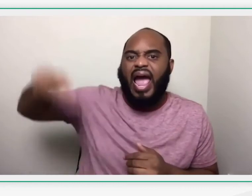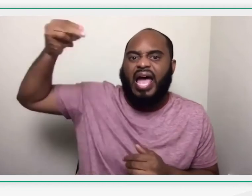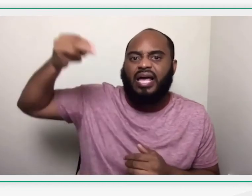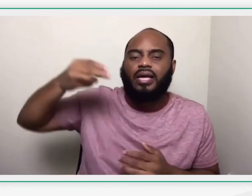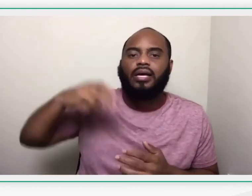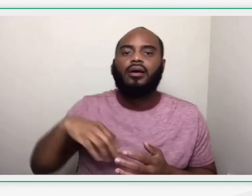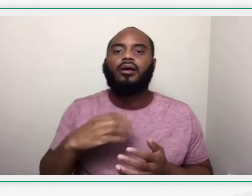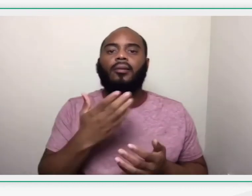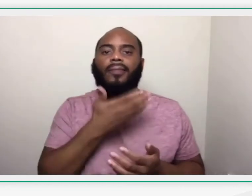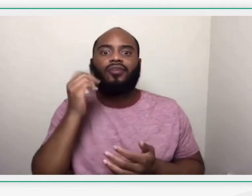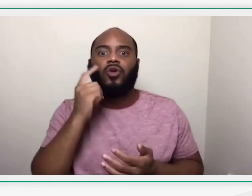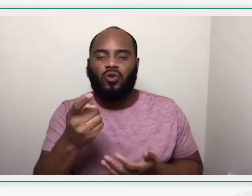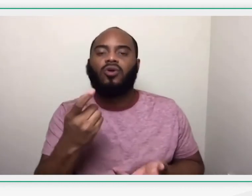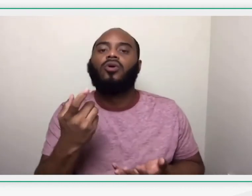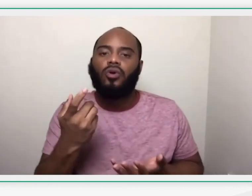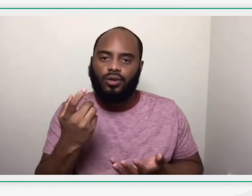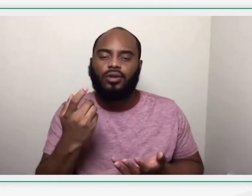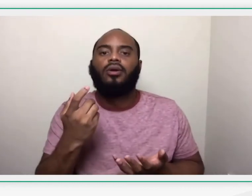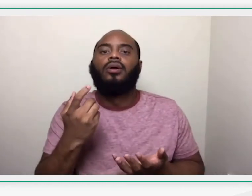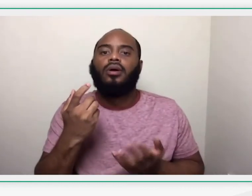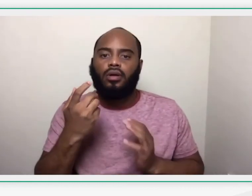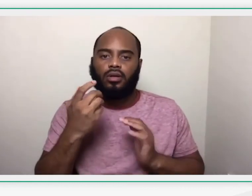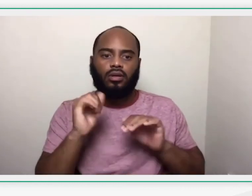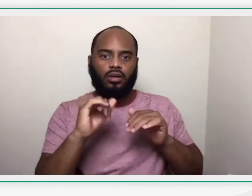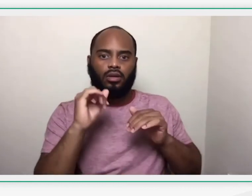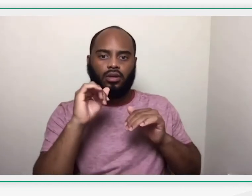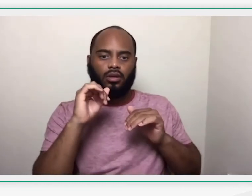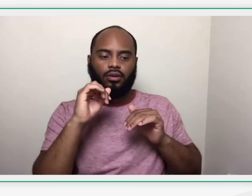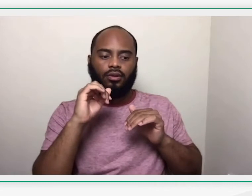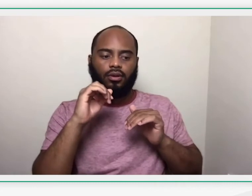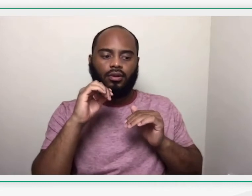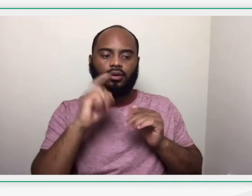of the credit you were given. 70% is a high number to have spent.